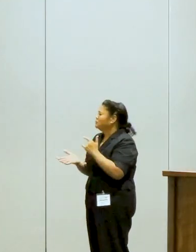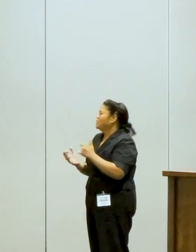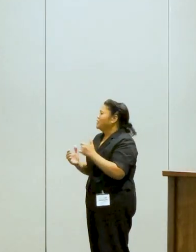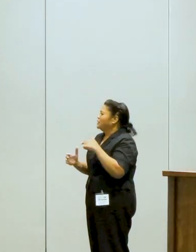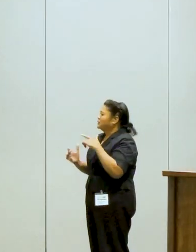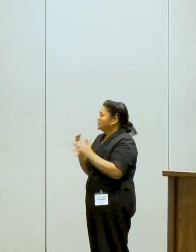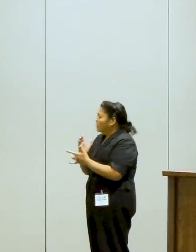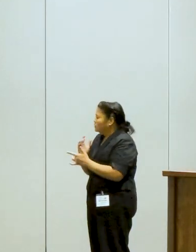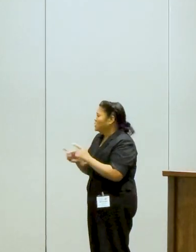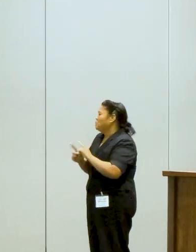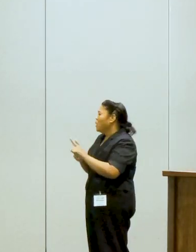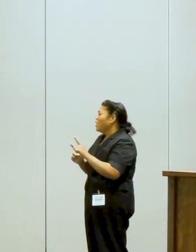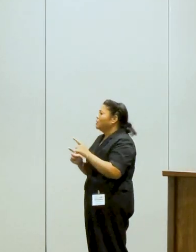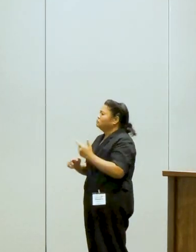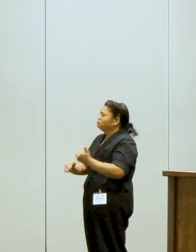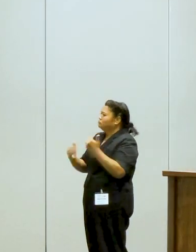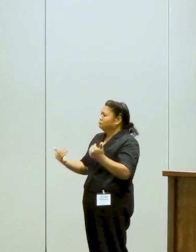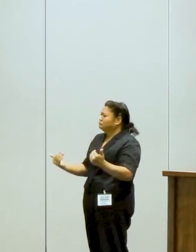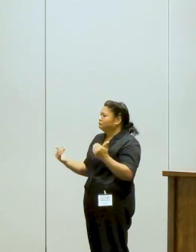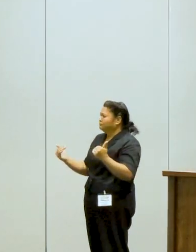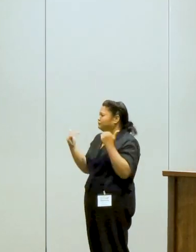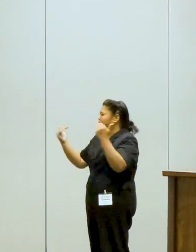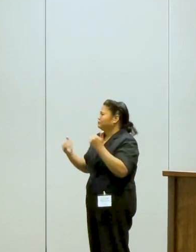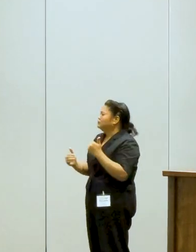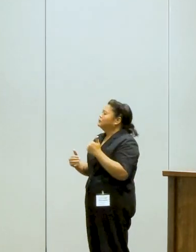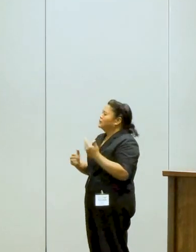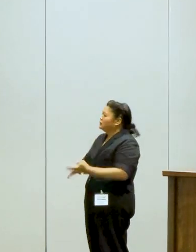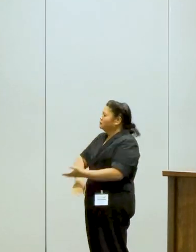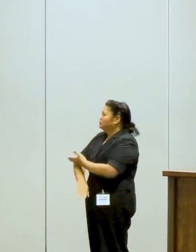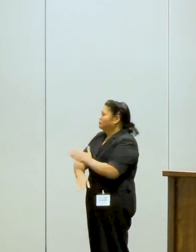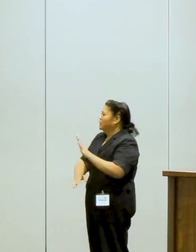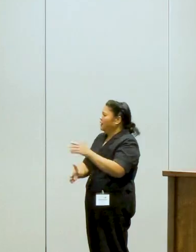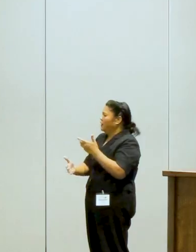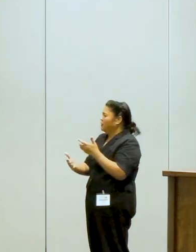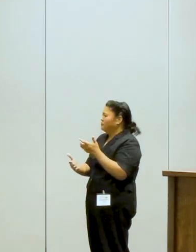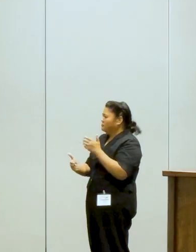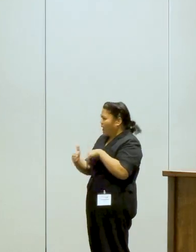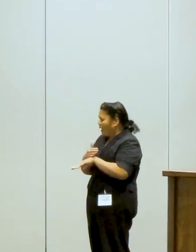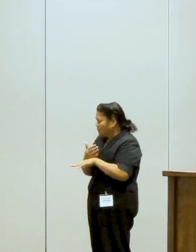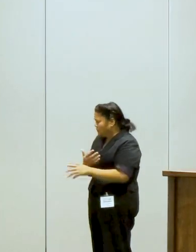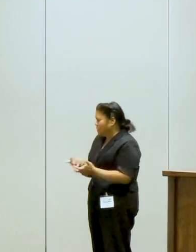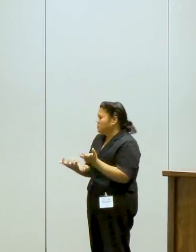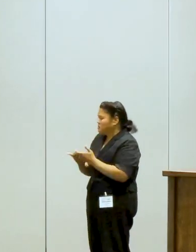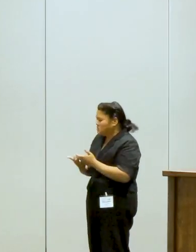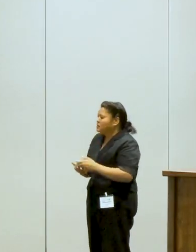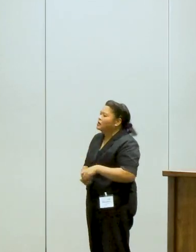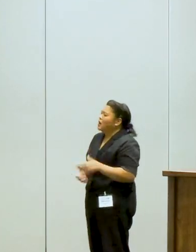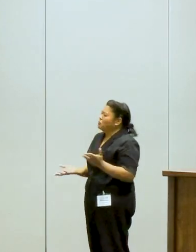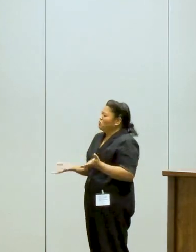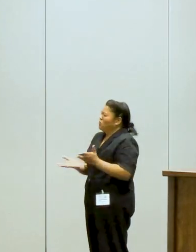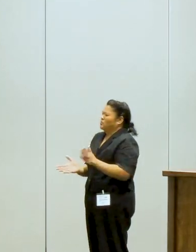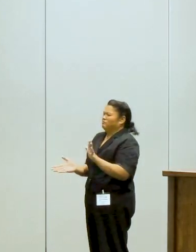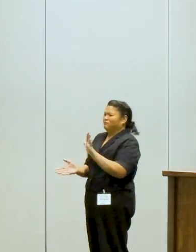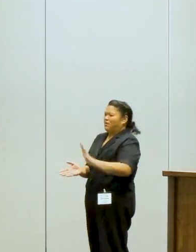participation and promoting their own independence in terms of promoting student independence at its core, AI